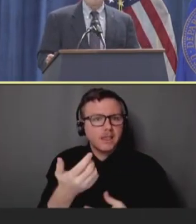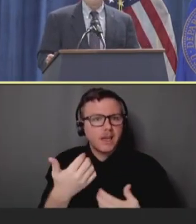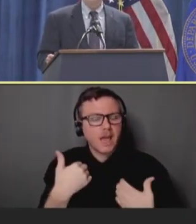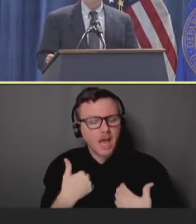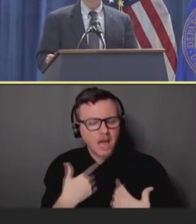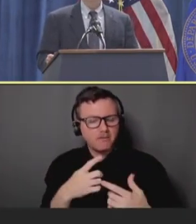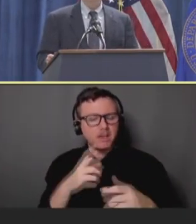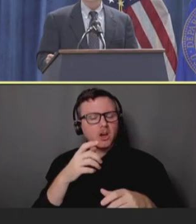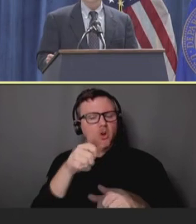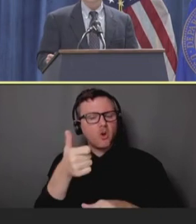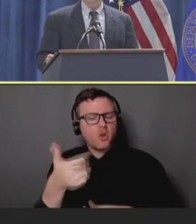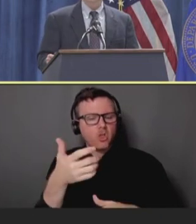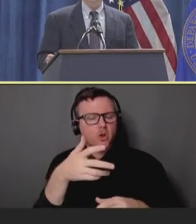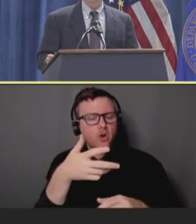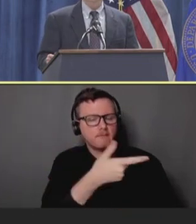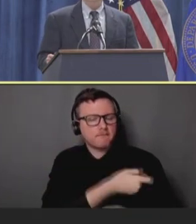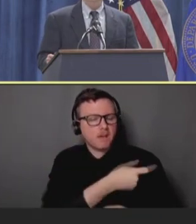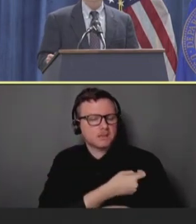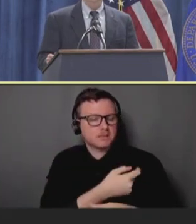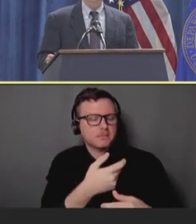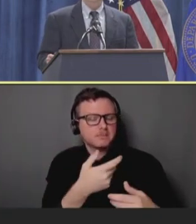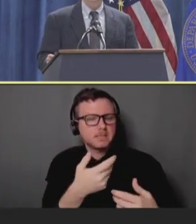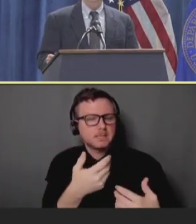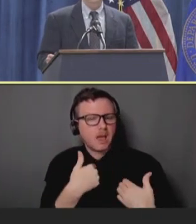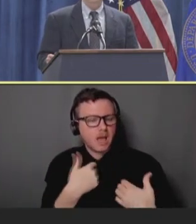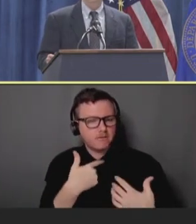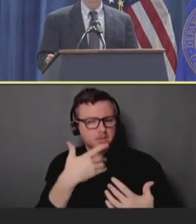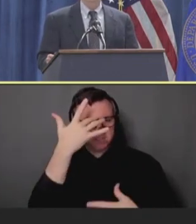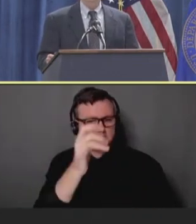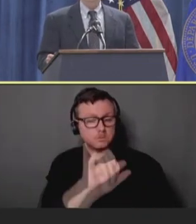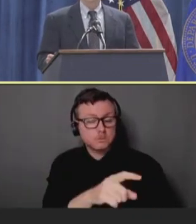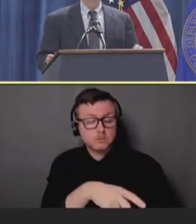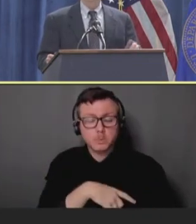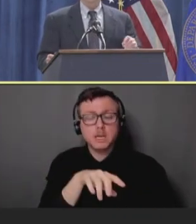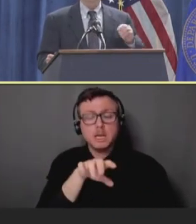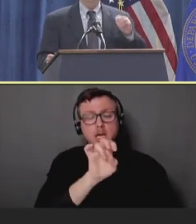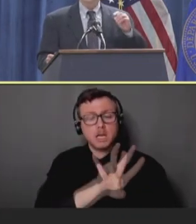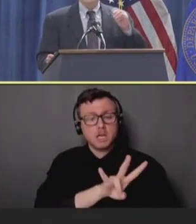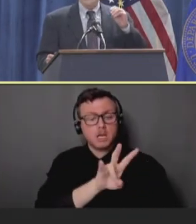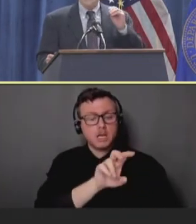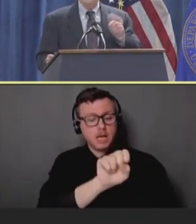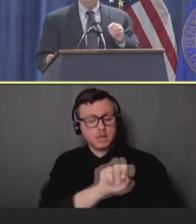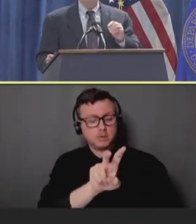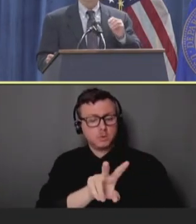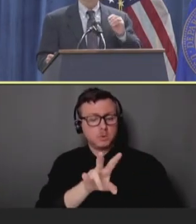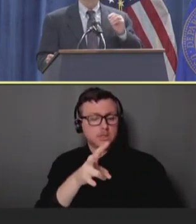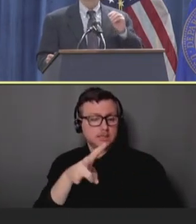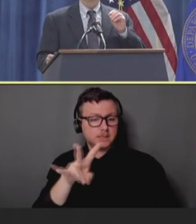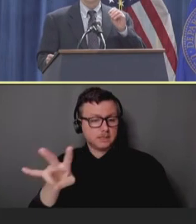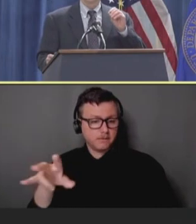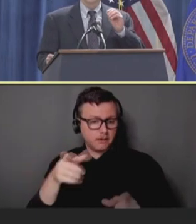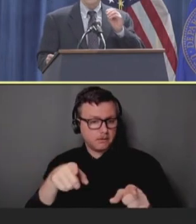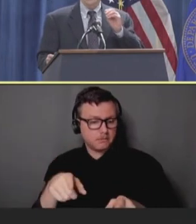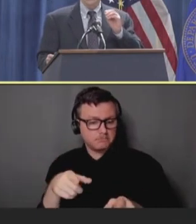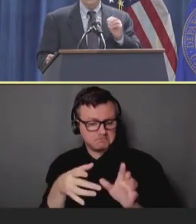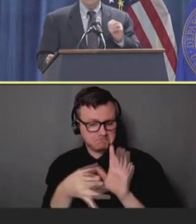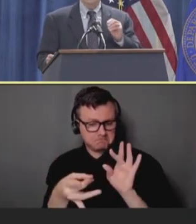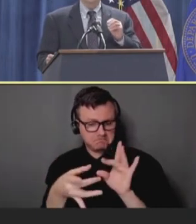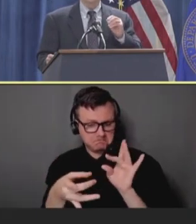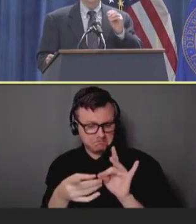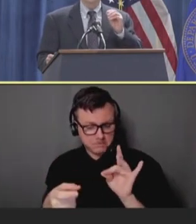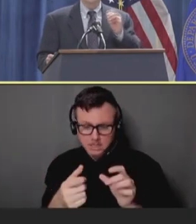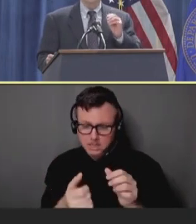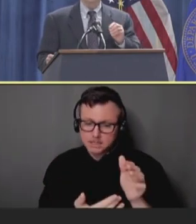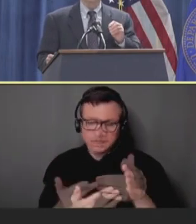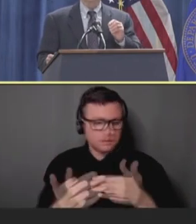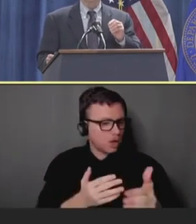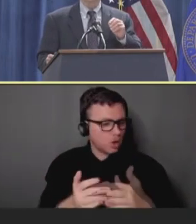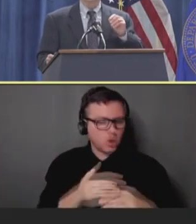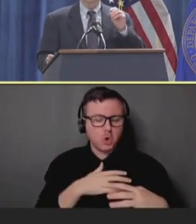And what S277 basically said was that anyone who any child who went to a public school